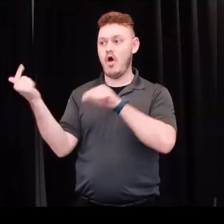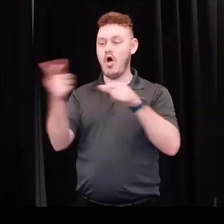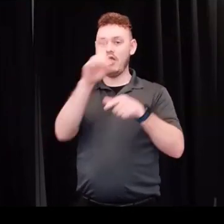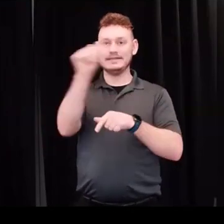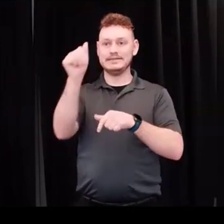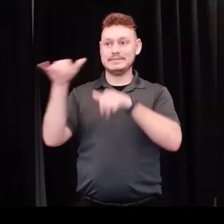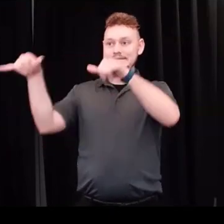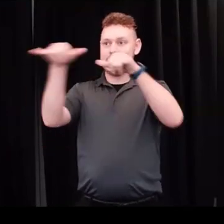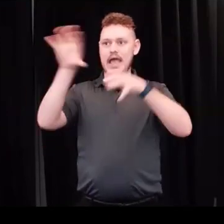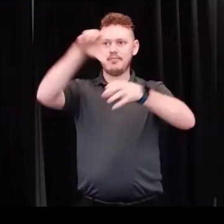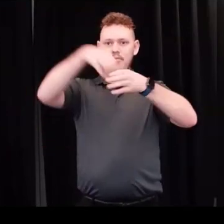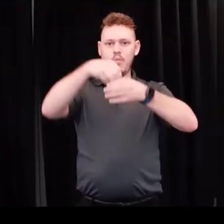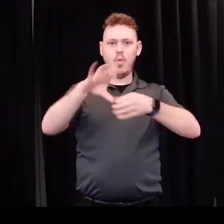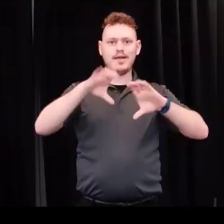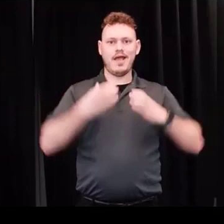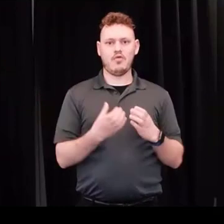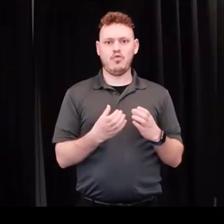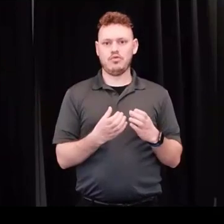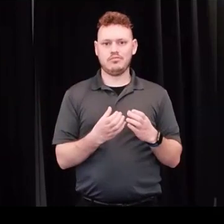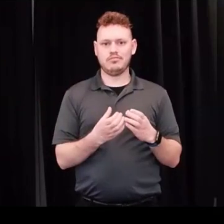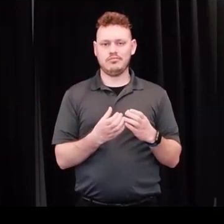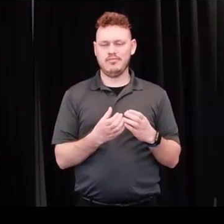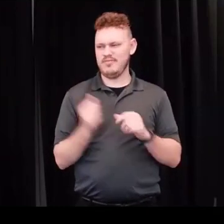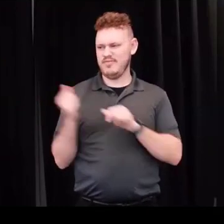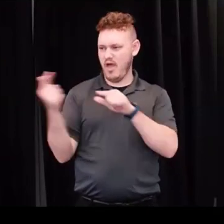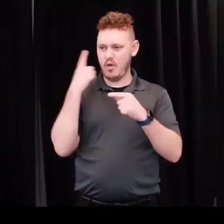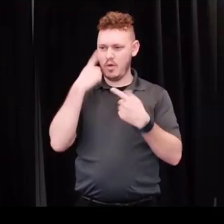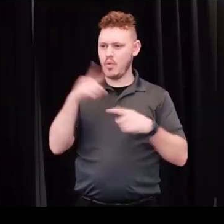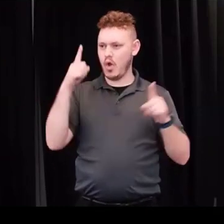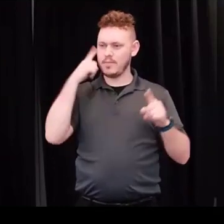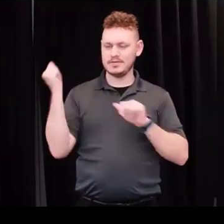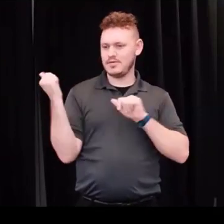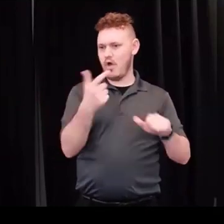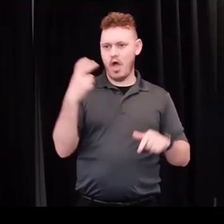together. "This is going to work for this person because they're blind or visually impaired. This